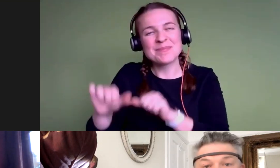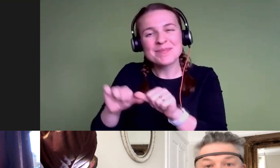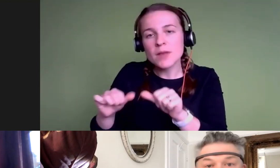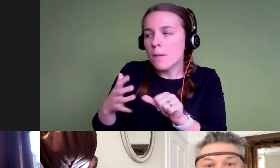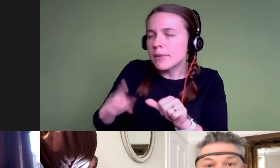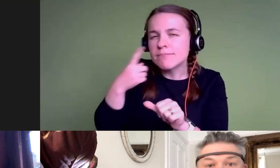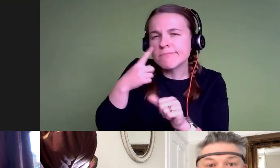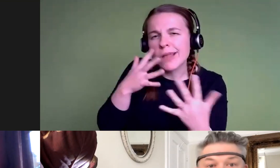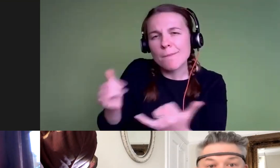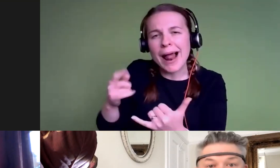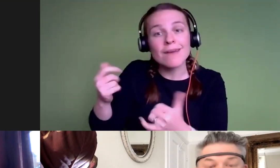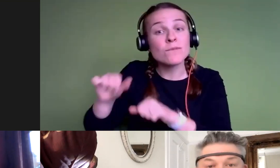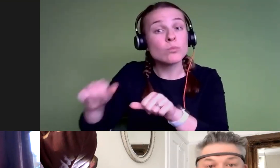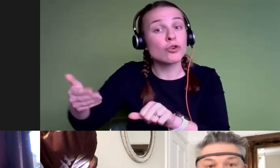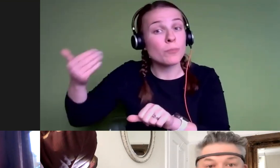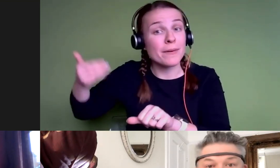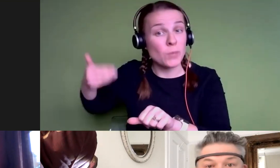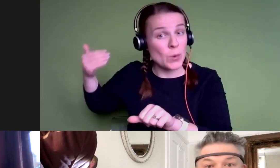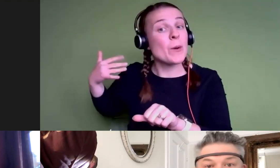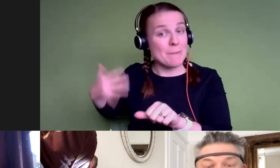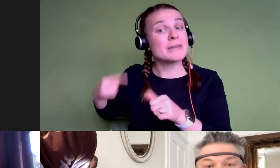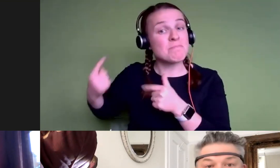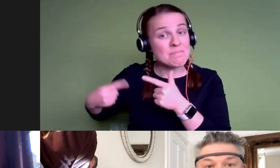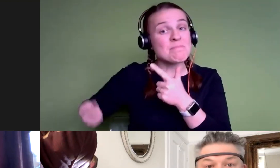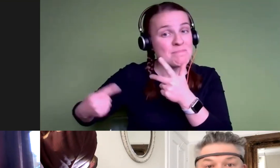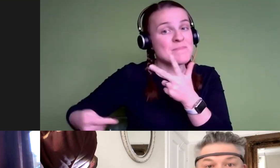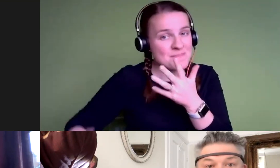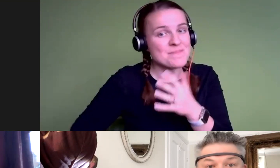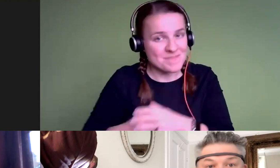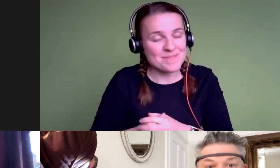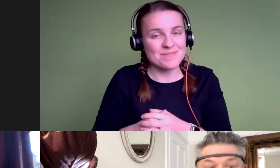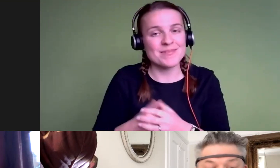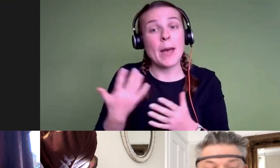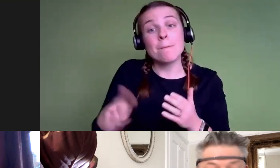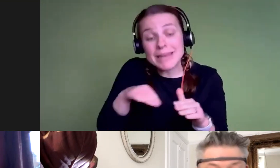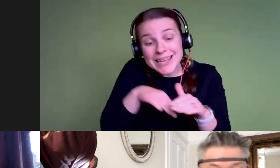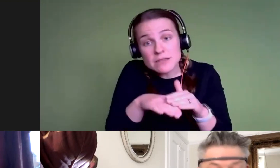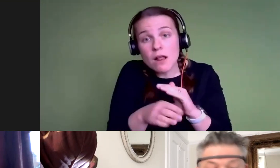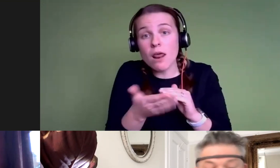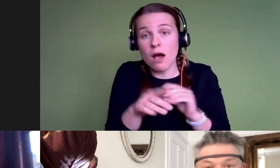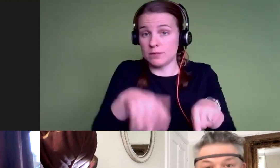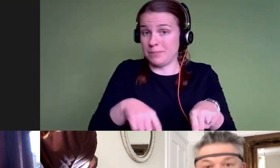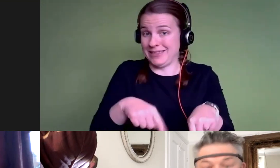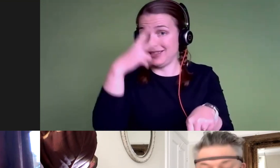that we have pine been piloting a few programs before, and we have previously